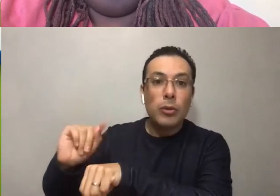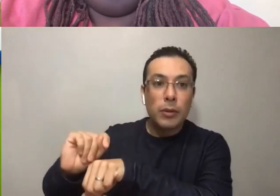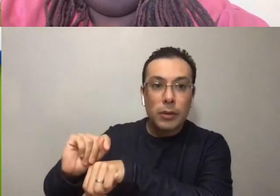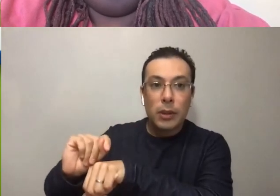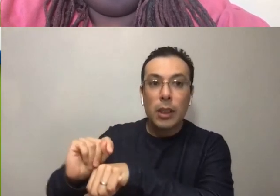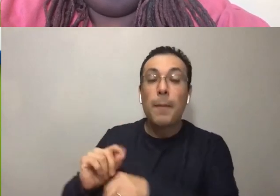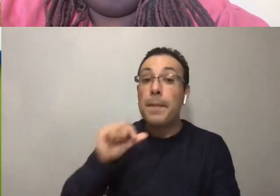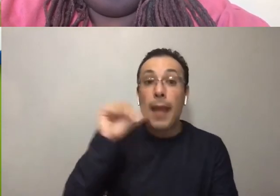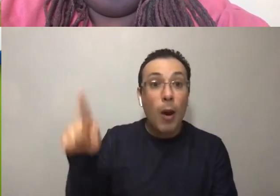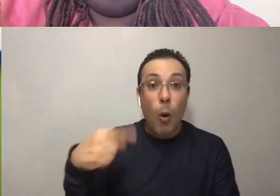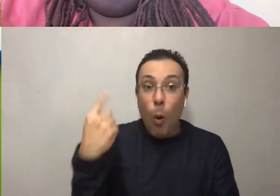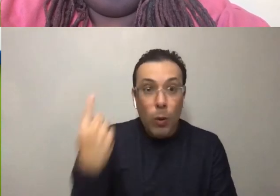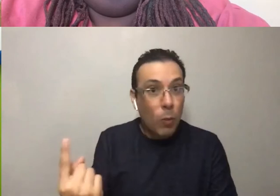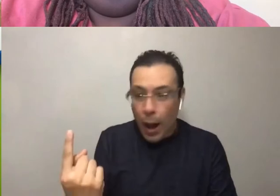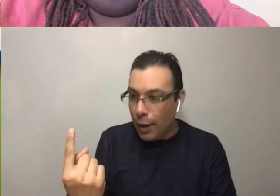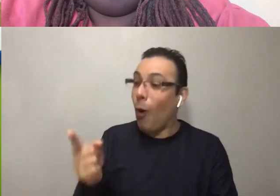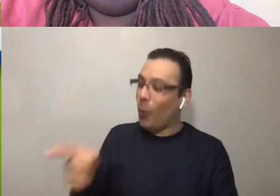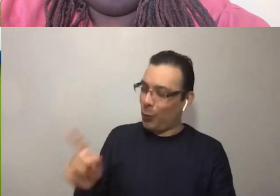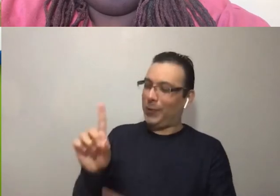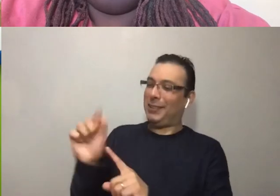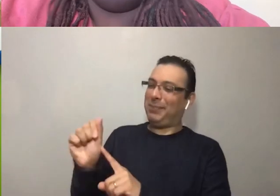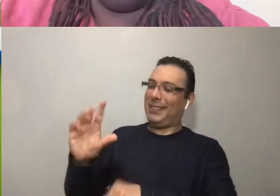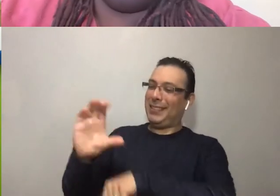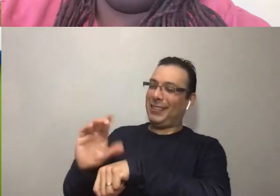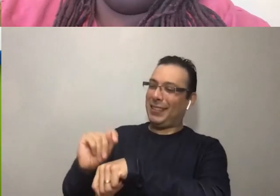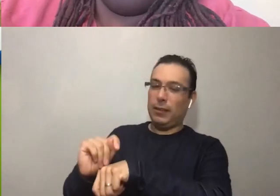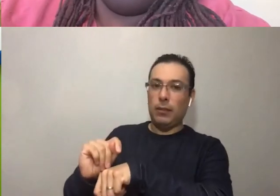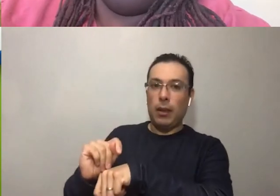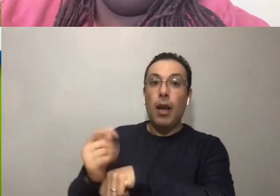a team of people that can represent a variety of different individuals